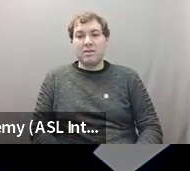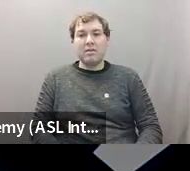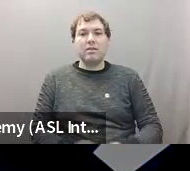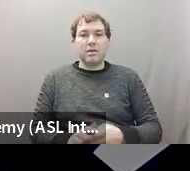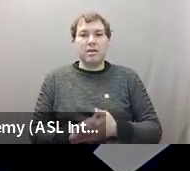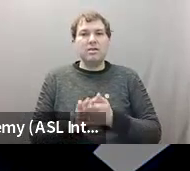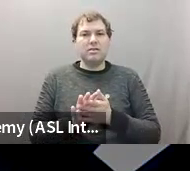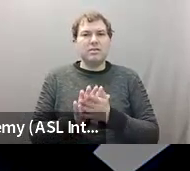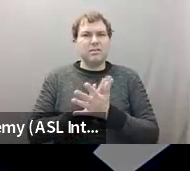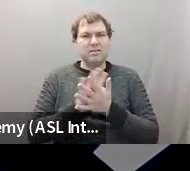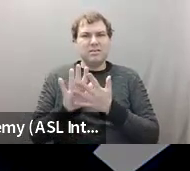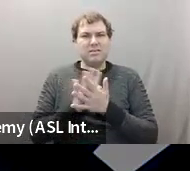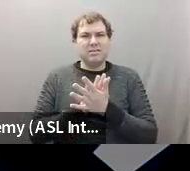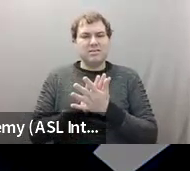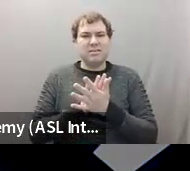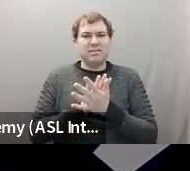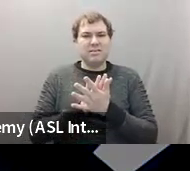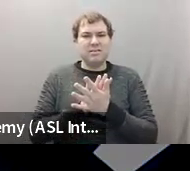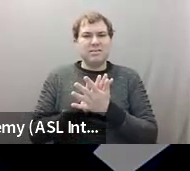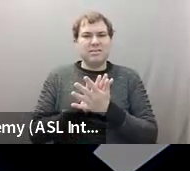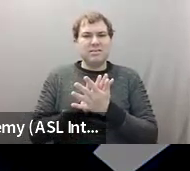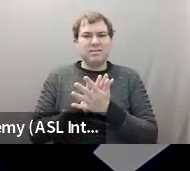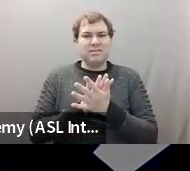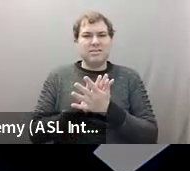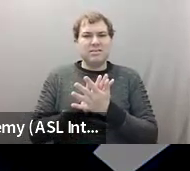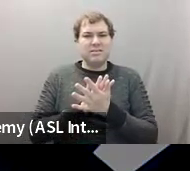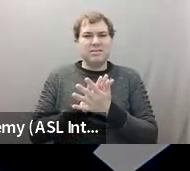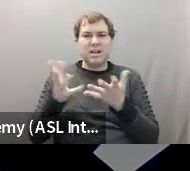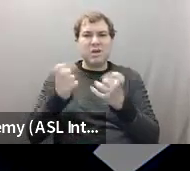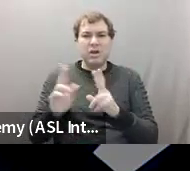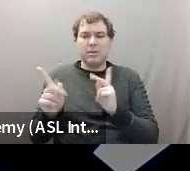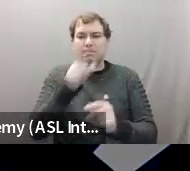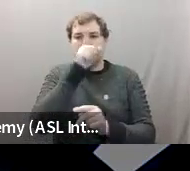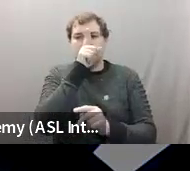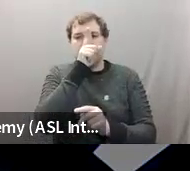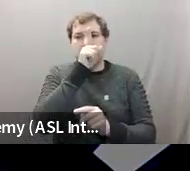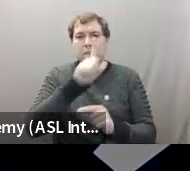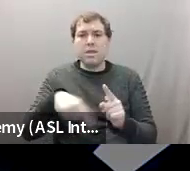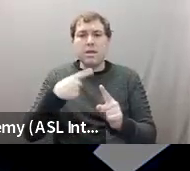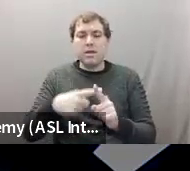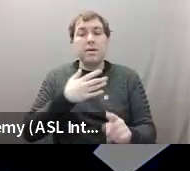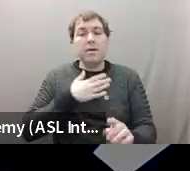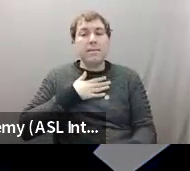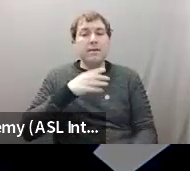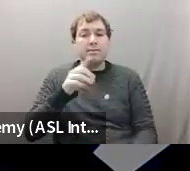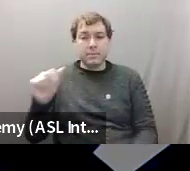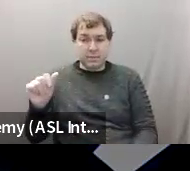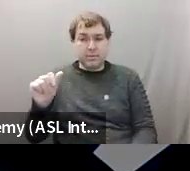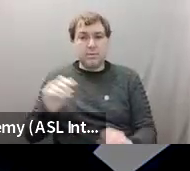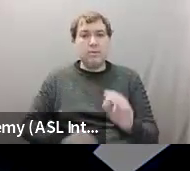james turner: I didn't want anybody to know about my discipline. james turner: but the more james turner: that I talked about it.